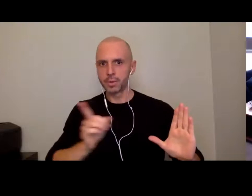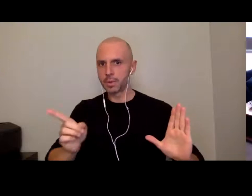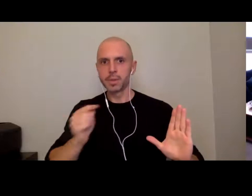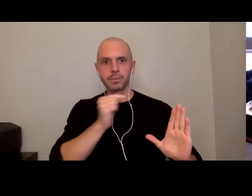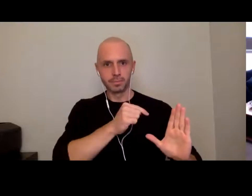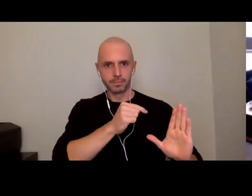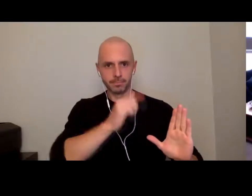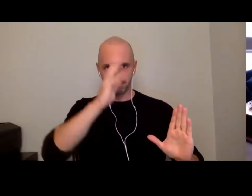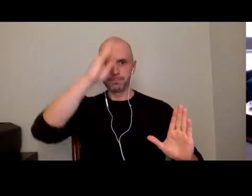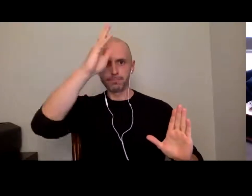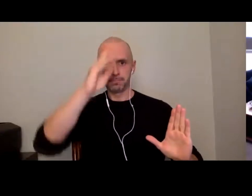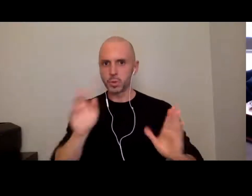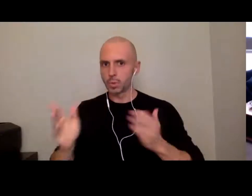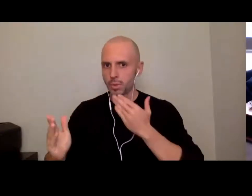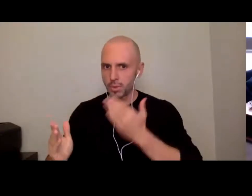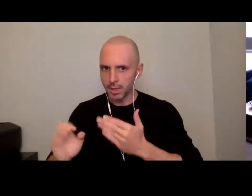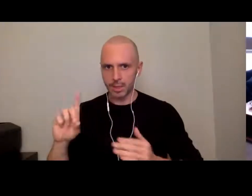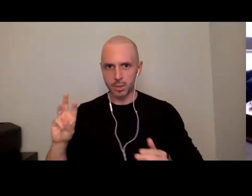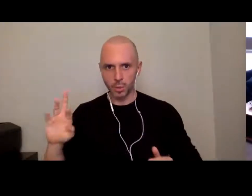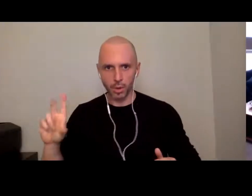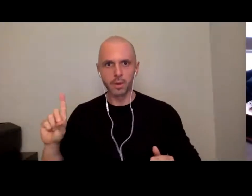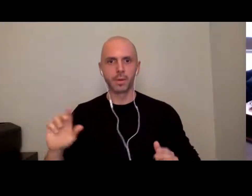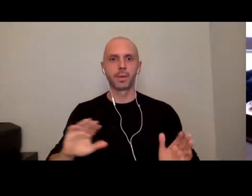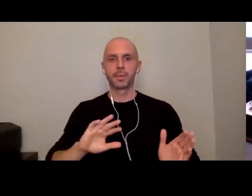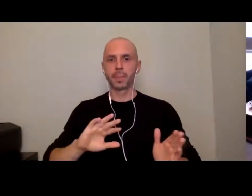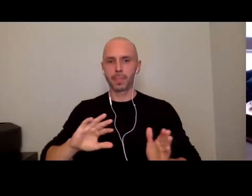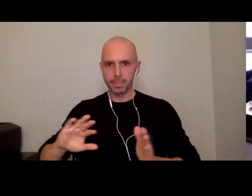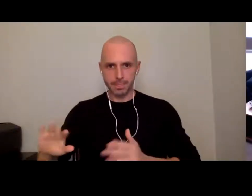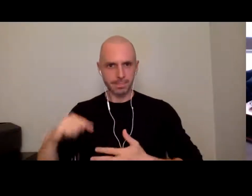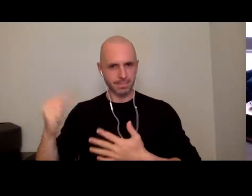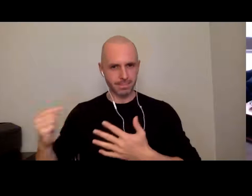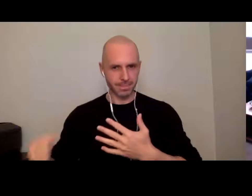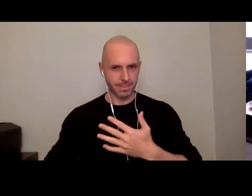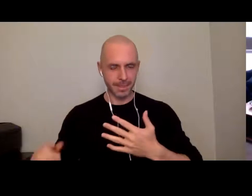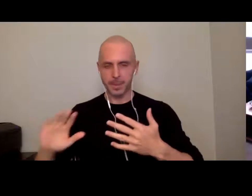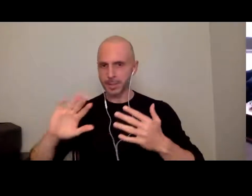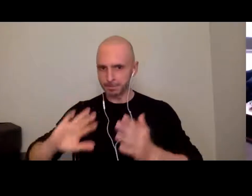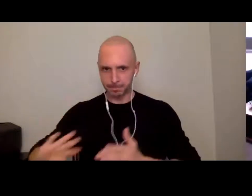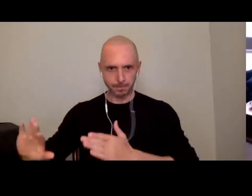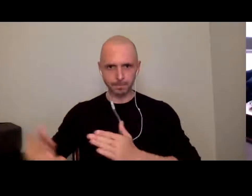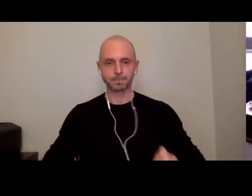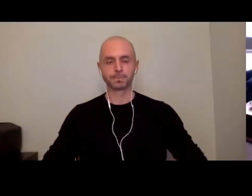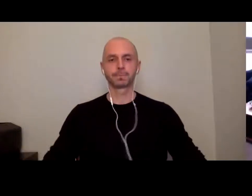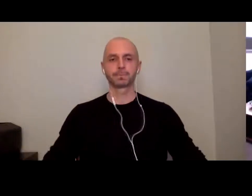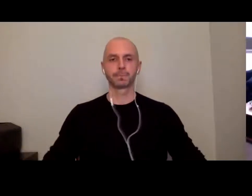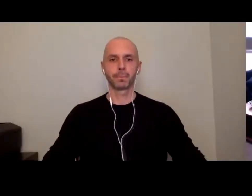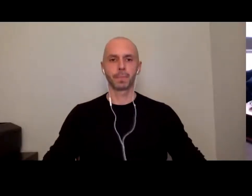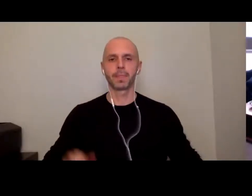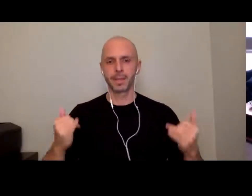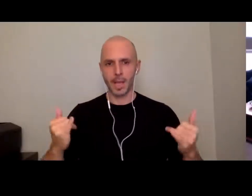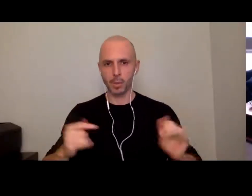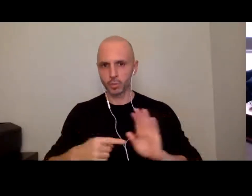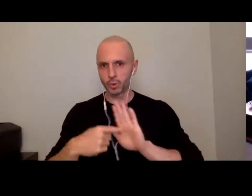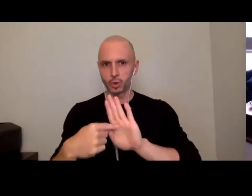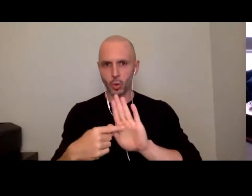grateful. And now i'm going to go to my slides tell me if this is going to work